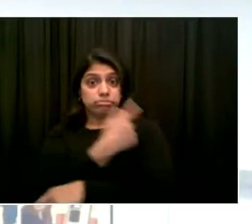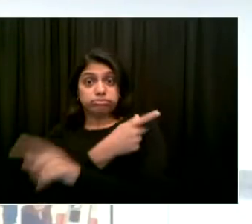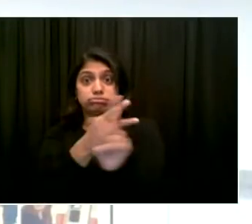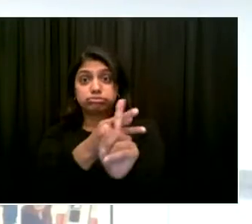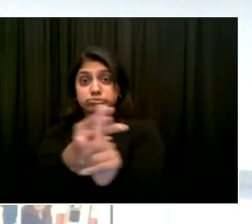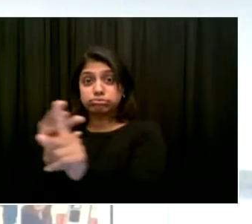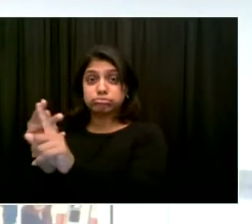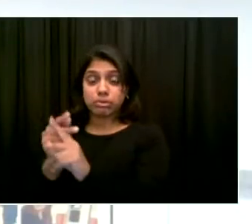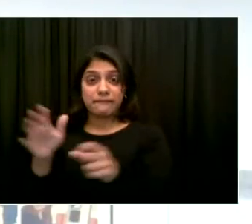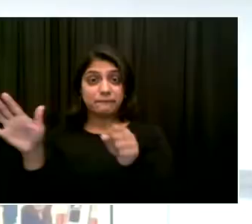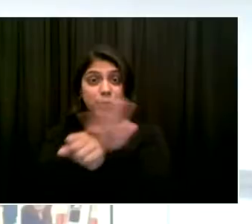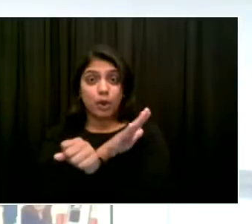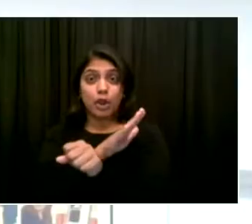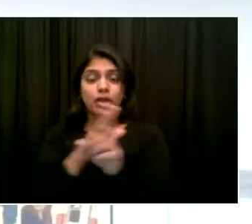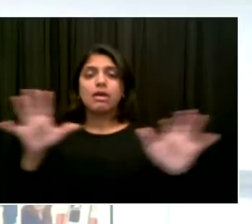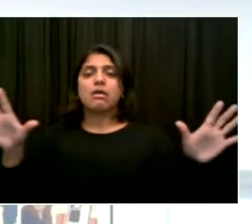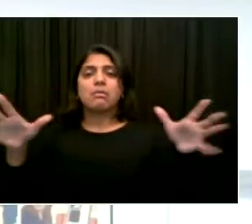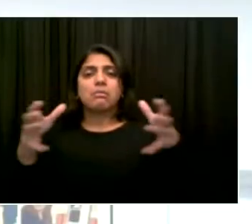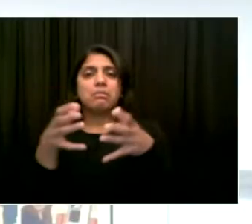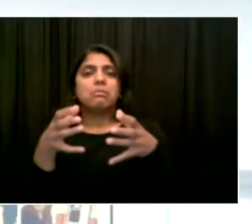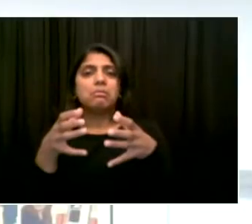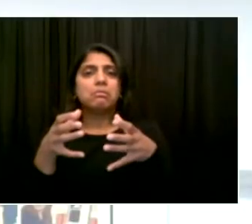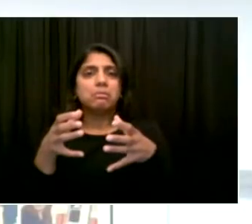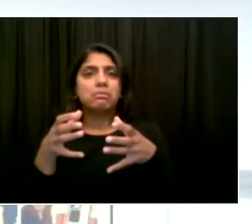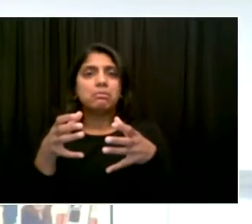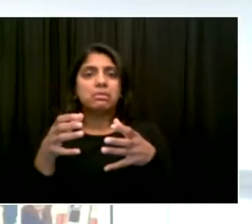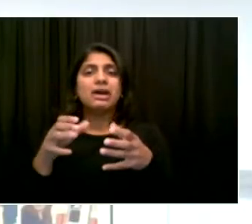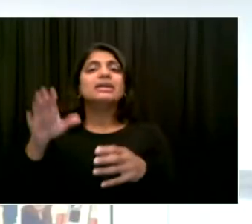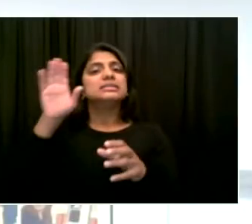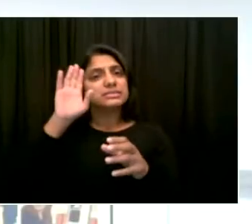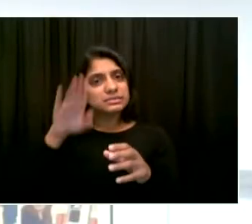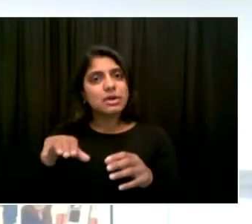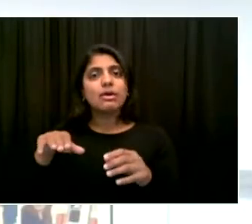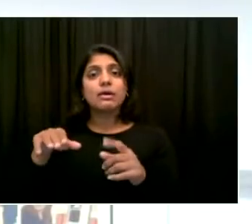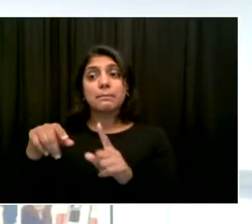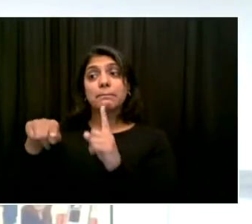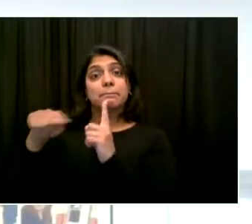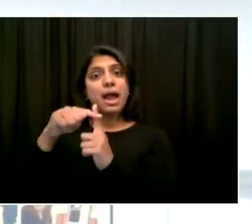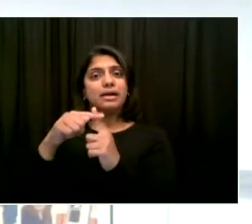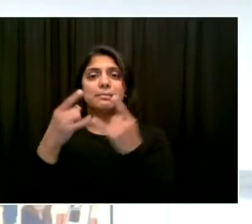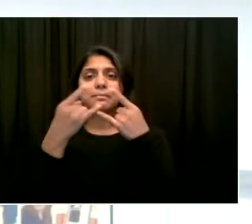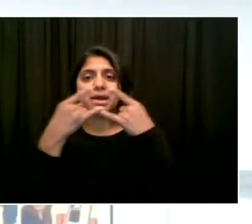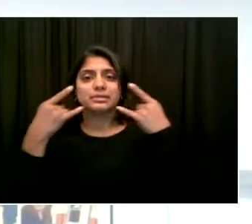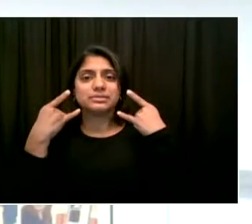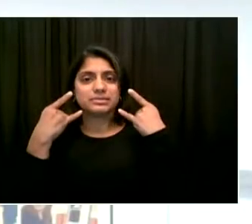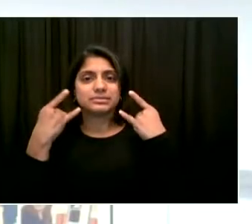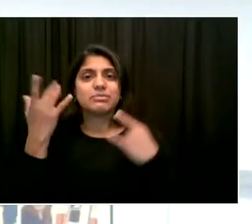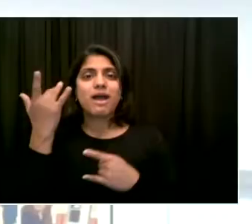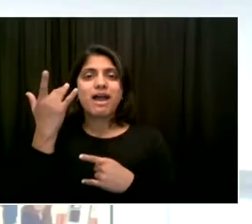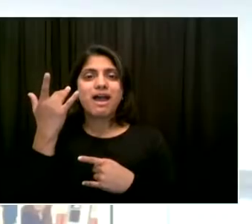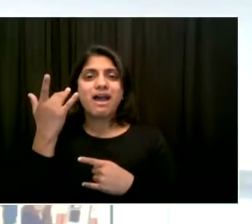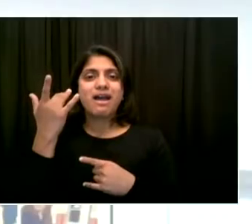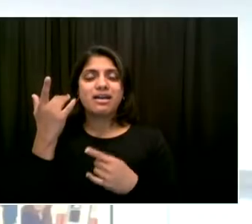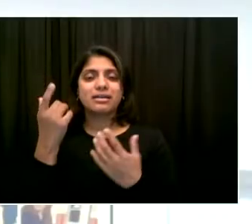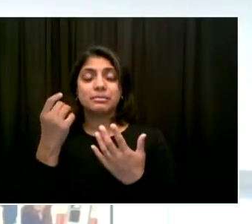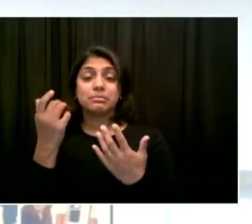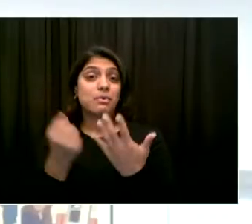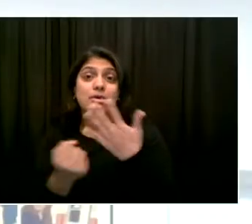VIRTUAL GATHERING OR HAVE EVENTS OUTODORS RATHER THAN INDOORS OR USE MASKING AND DISTANCING TO